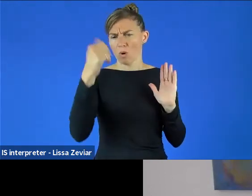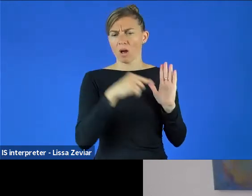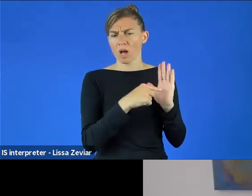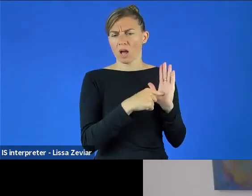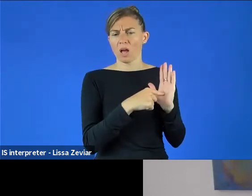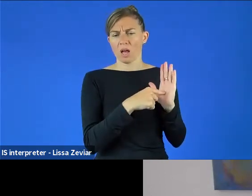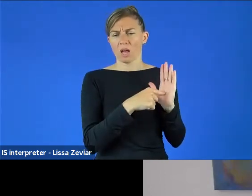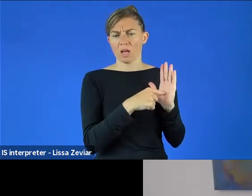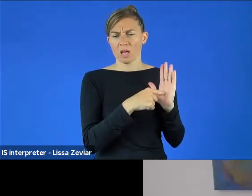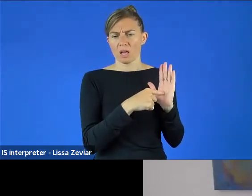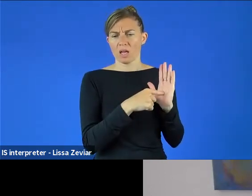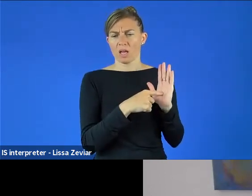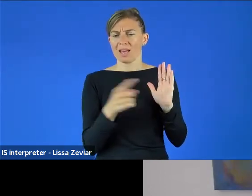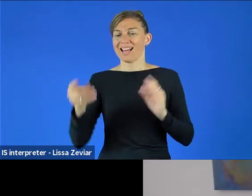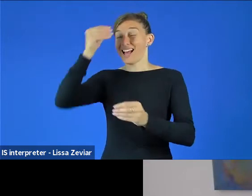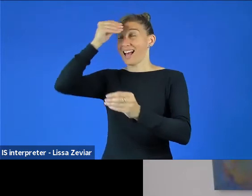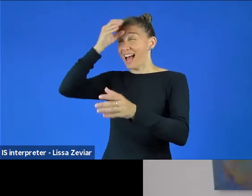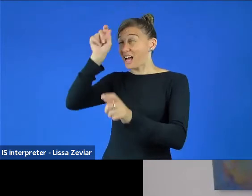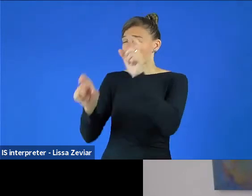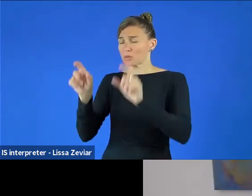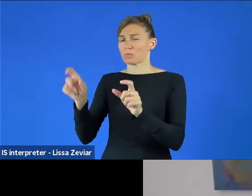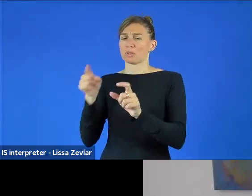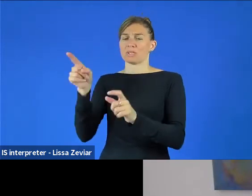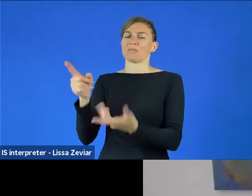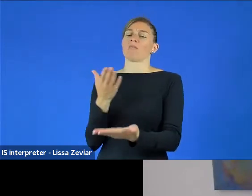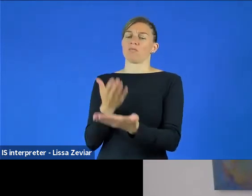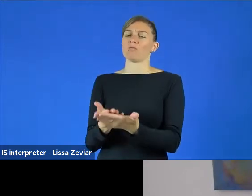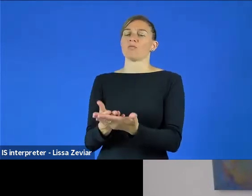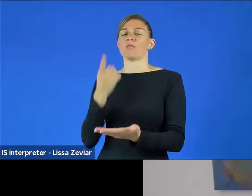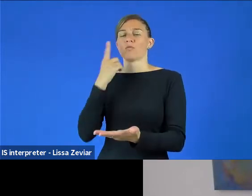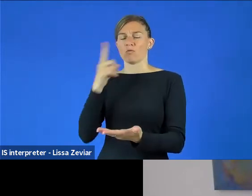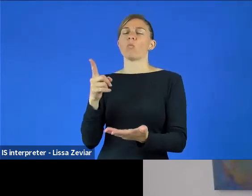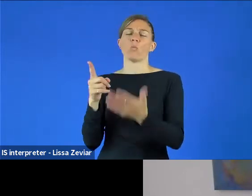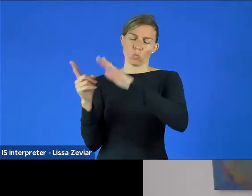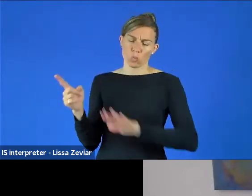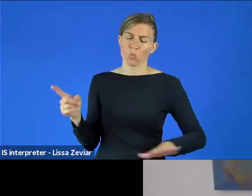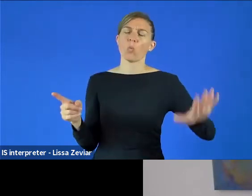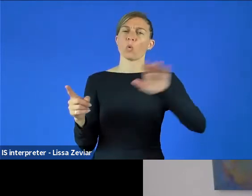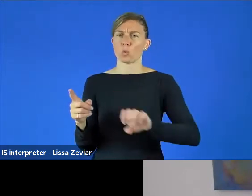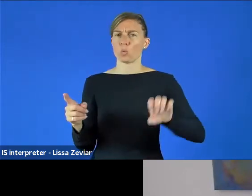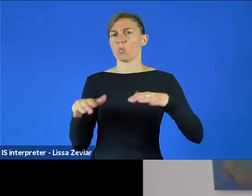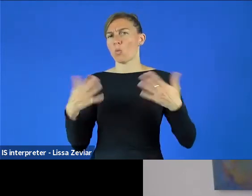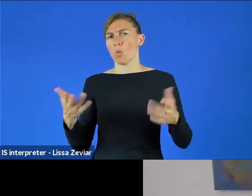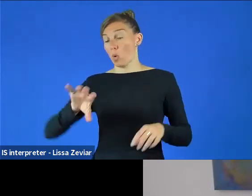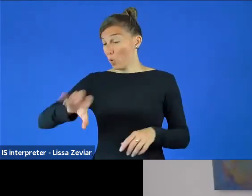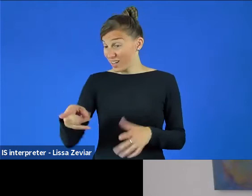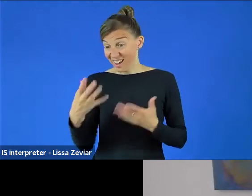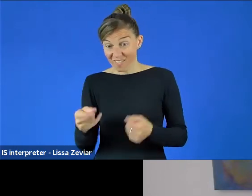Or the expertise of experts is valid for all of the countries also when they don't have themselves this expertise.